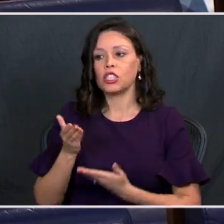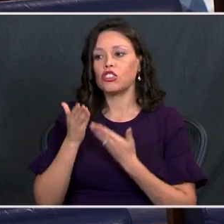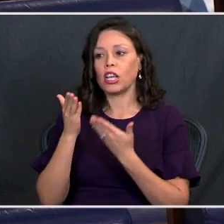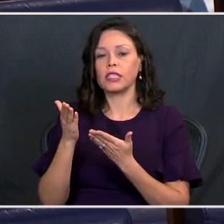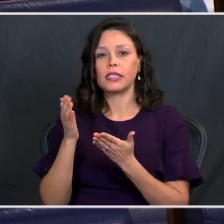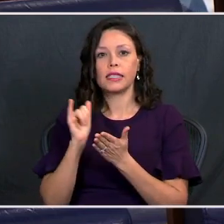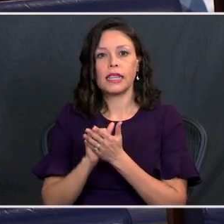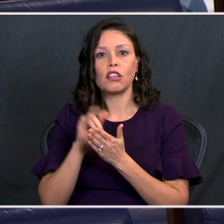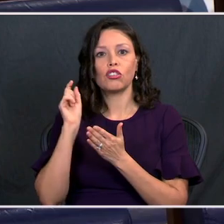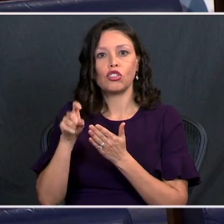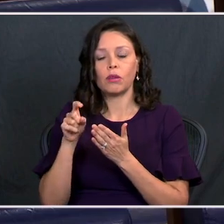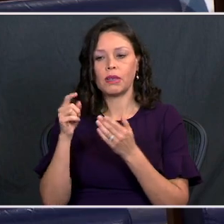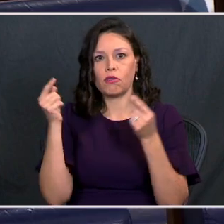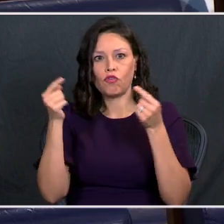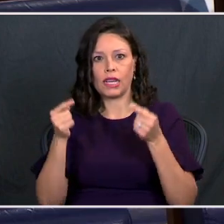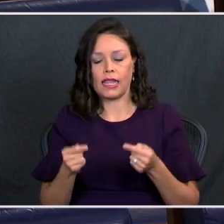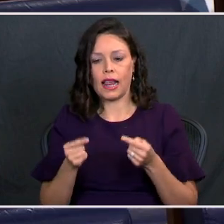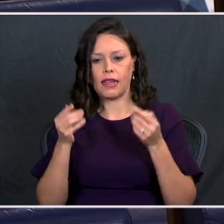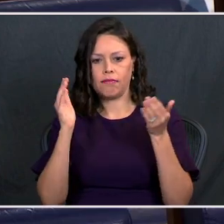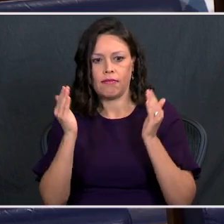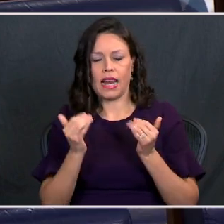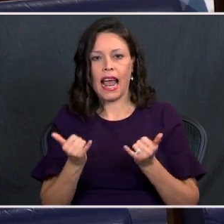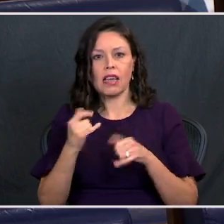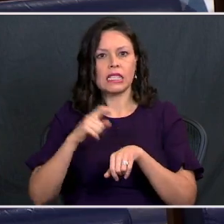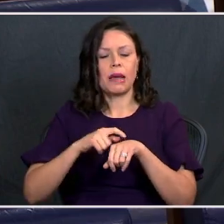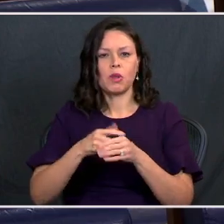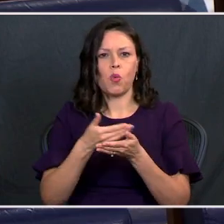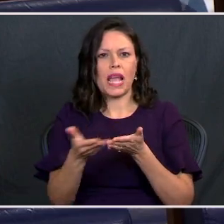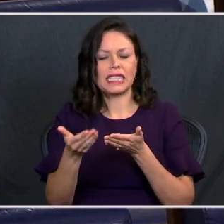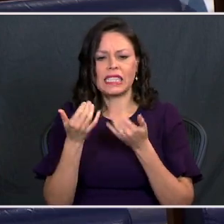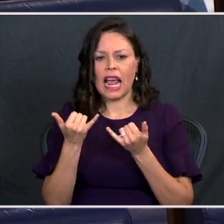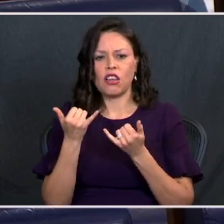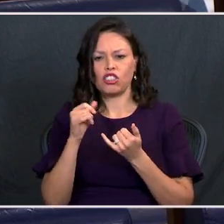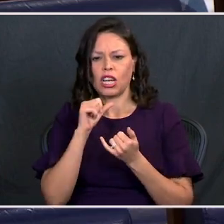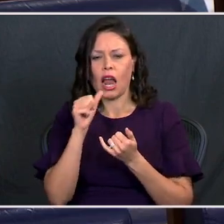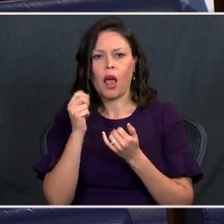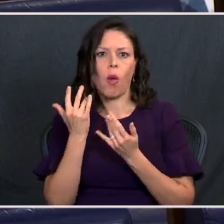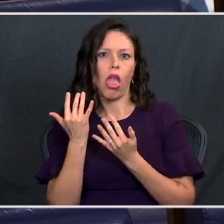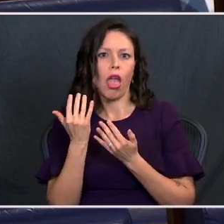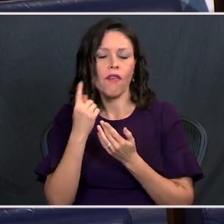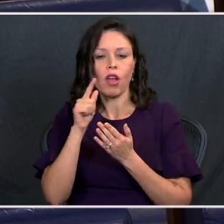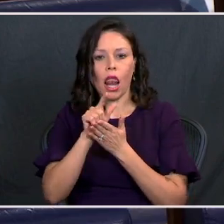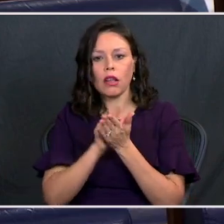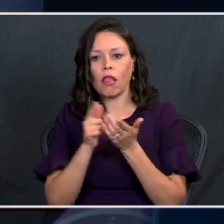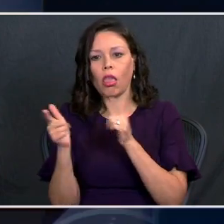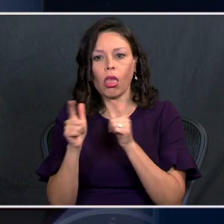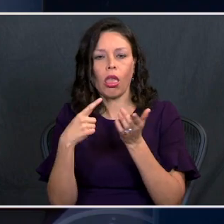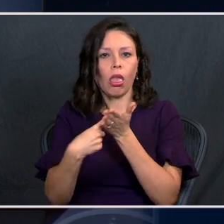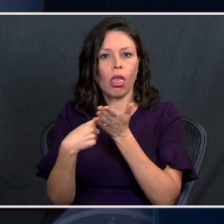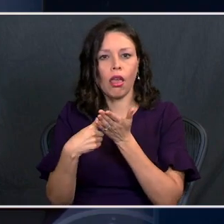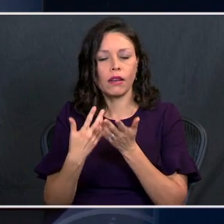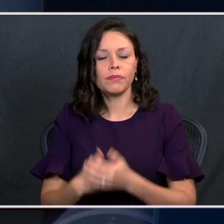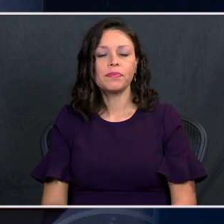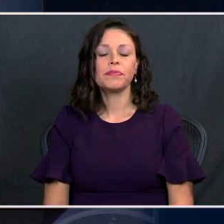should be considered now, that time is wasting; there isn't time for this sort of back -- legislative back-and-forth. Ms. Psaki: Well, the President himself